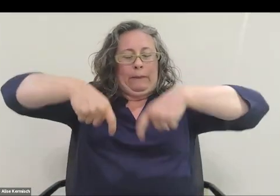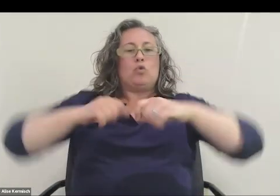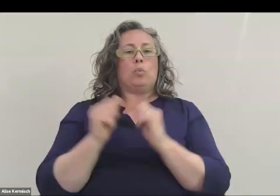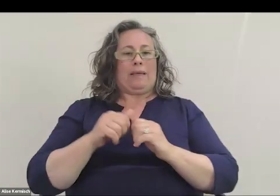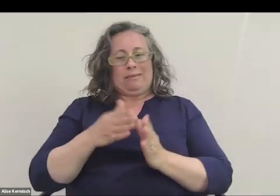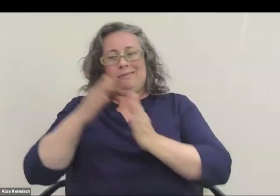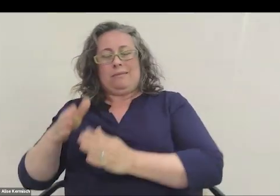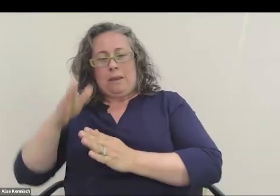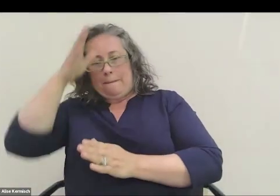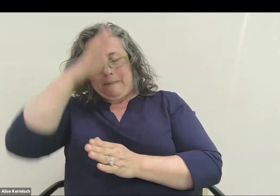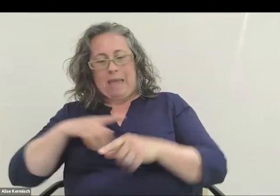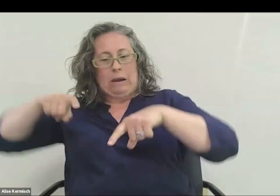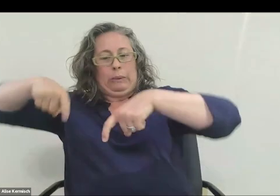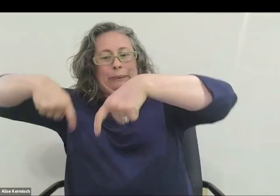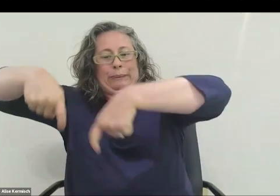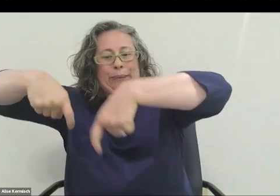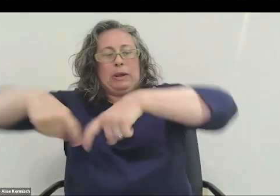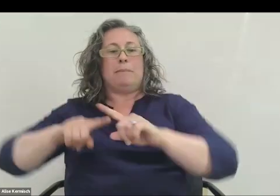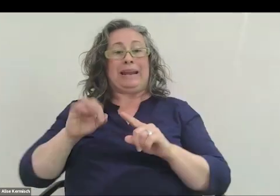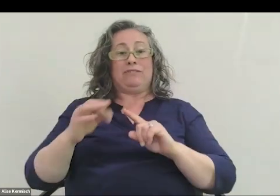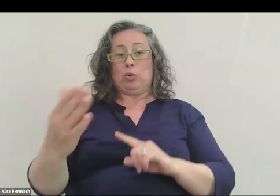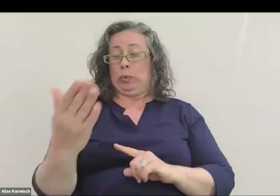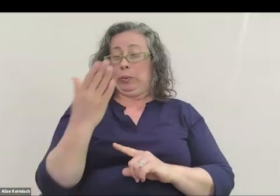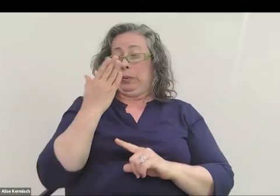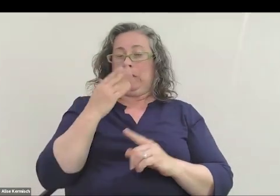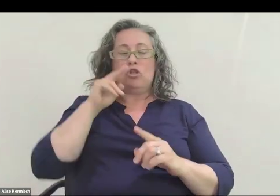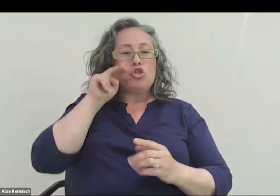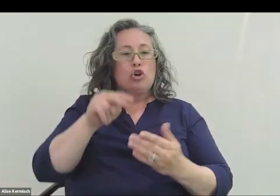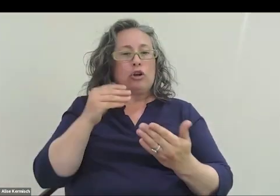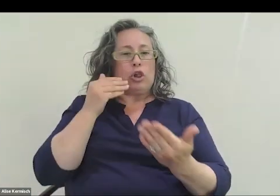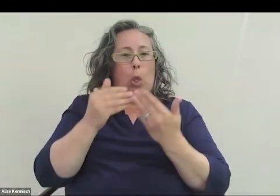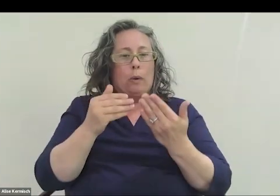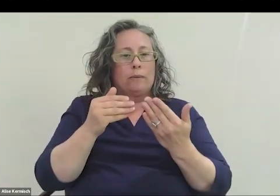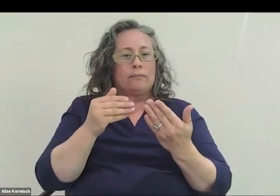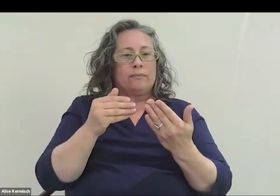and they're running together. If you zoom in and you look real close to your screen, the bib says Oscar Pistorius,